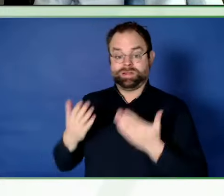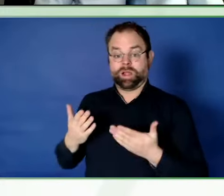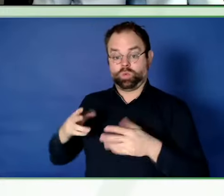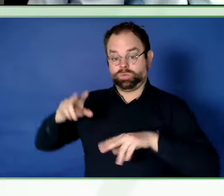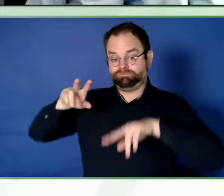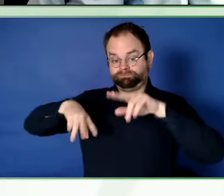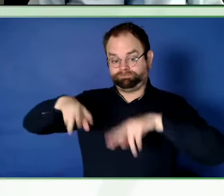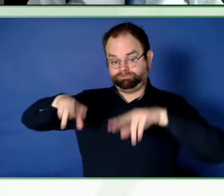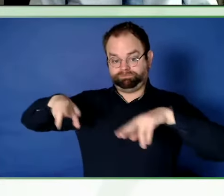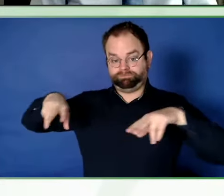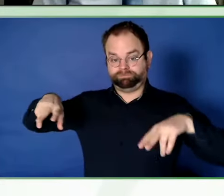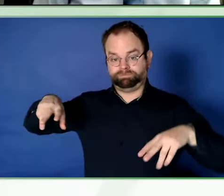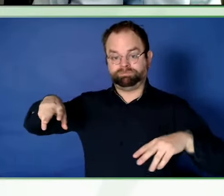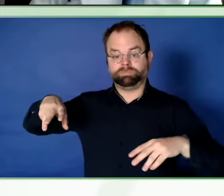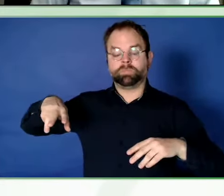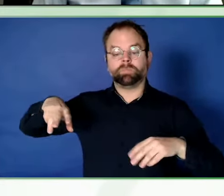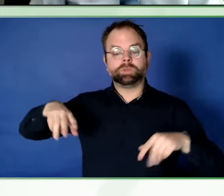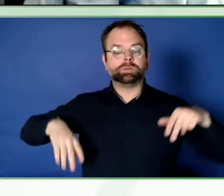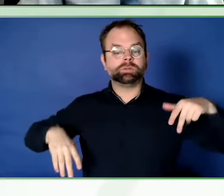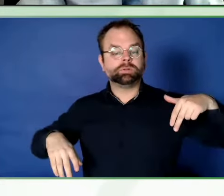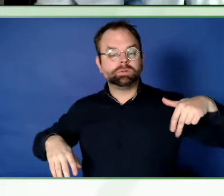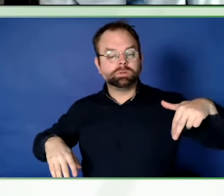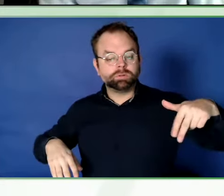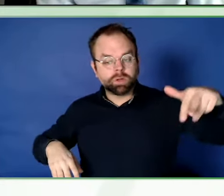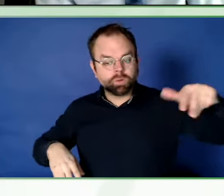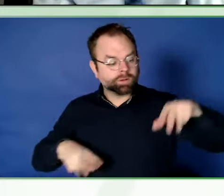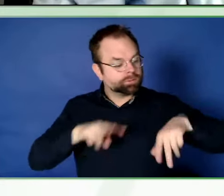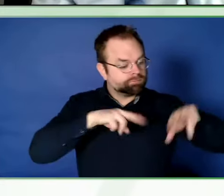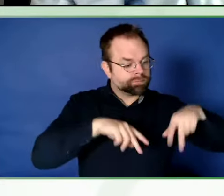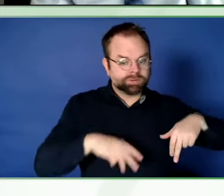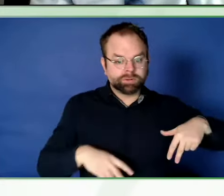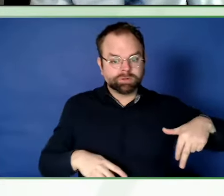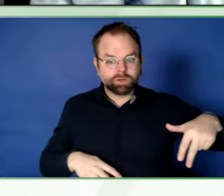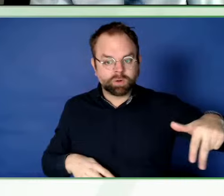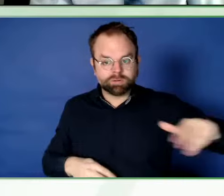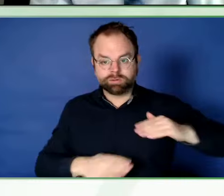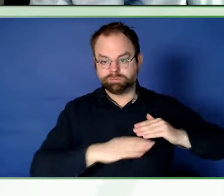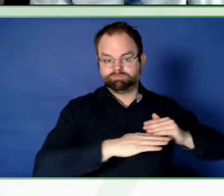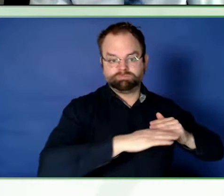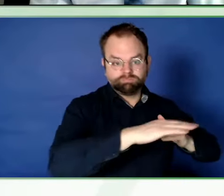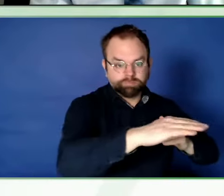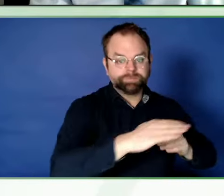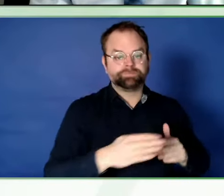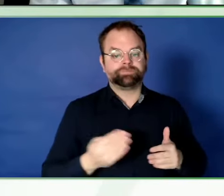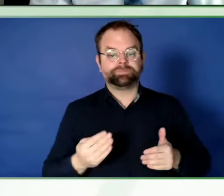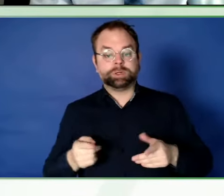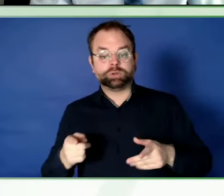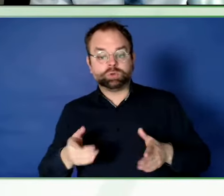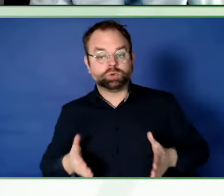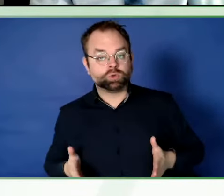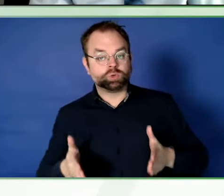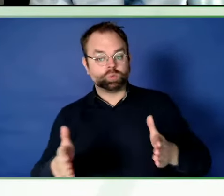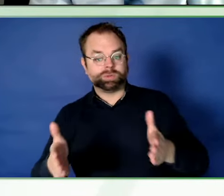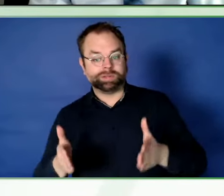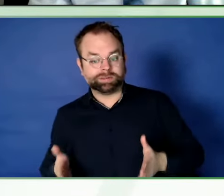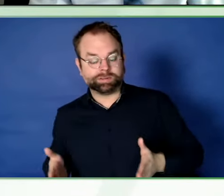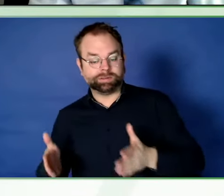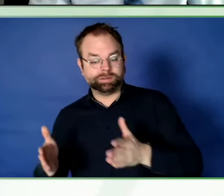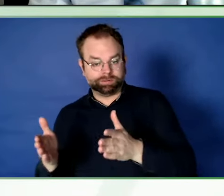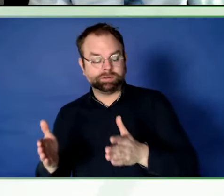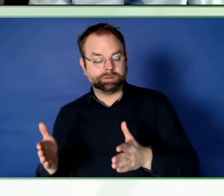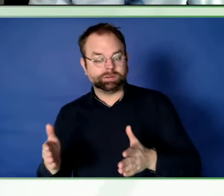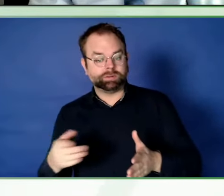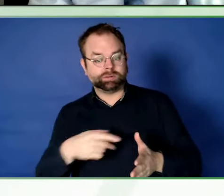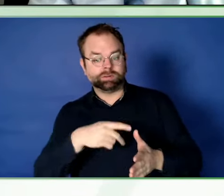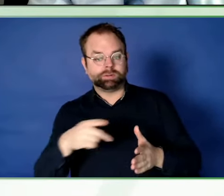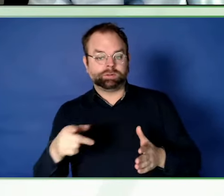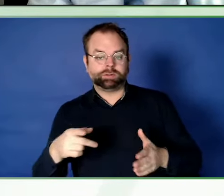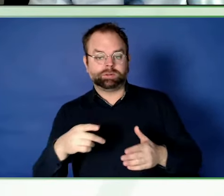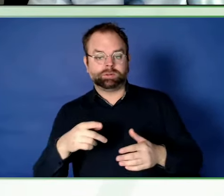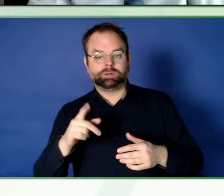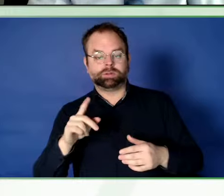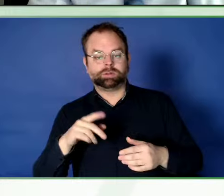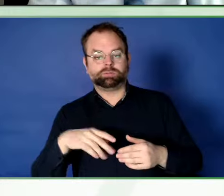on that we are starting to implement accessibility.